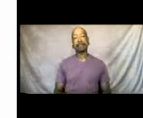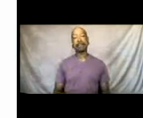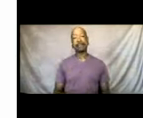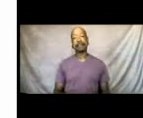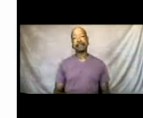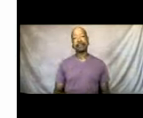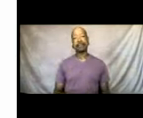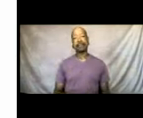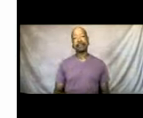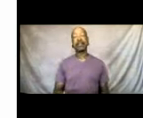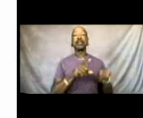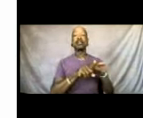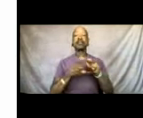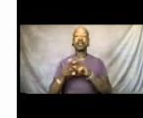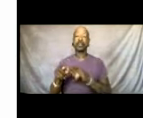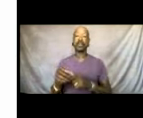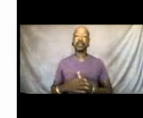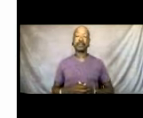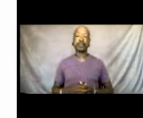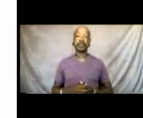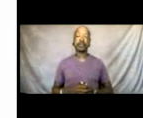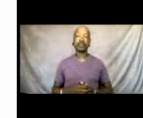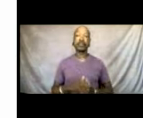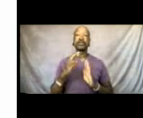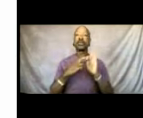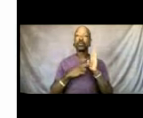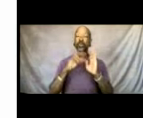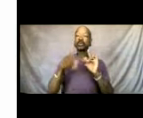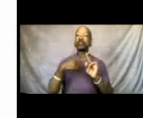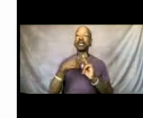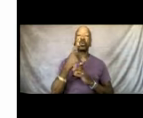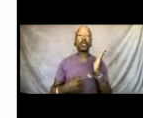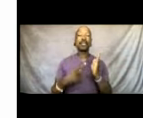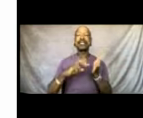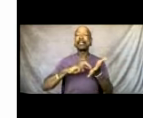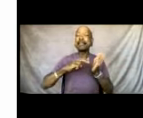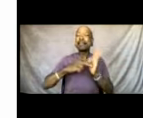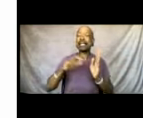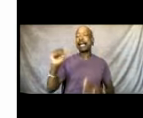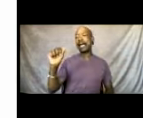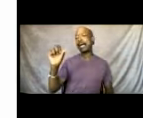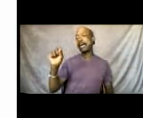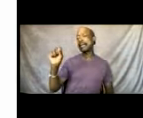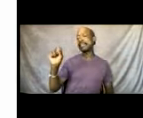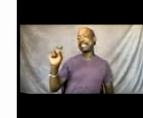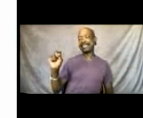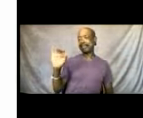state may have different rules . But we're only focused on